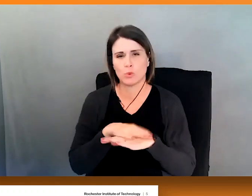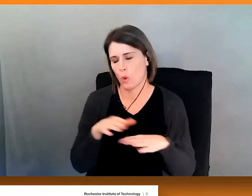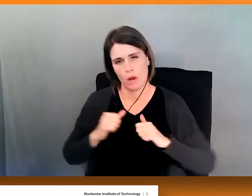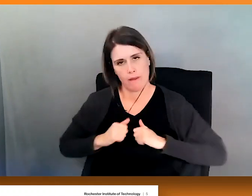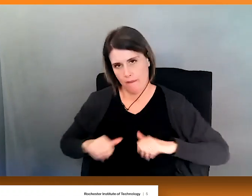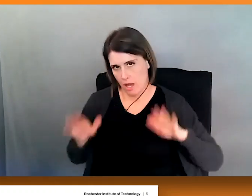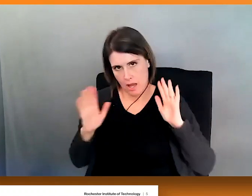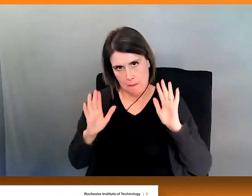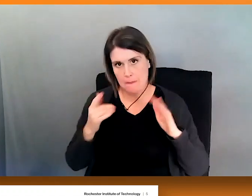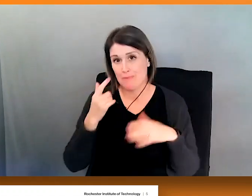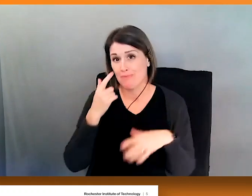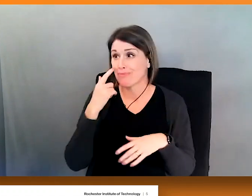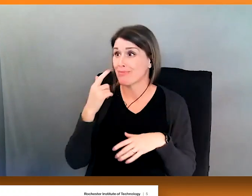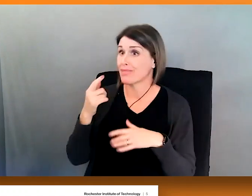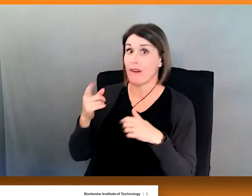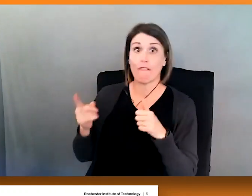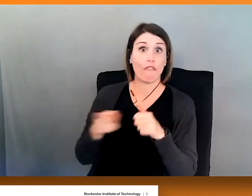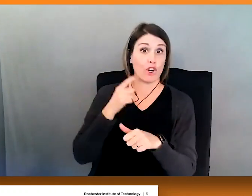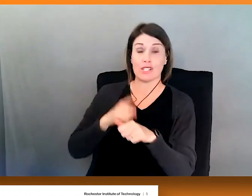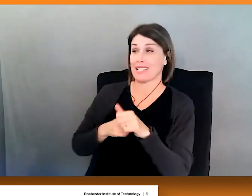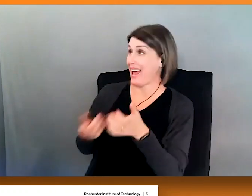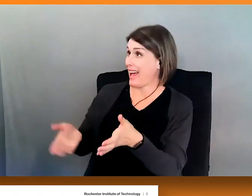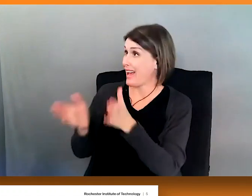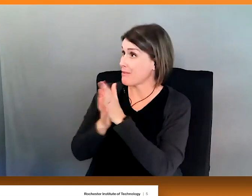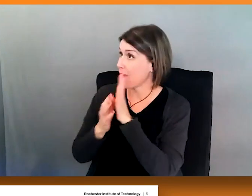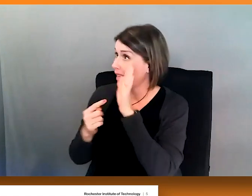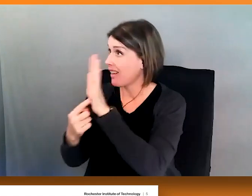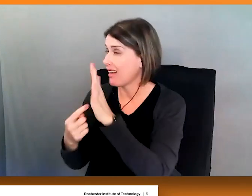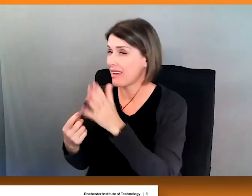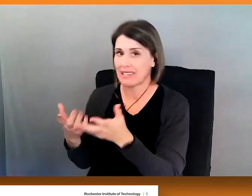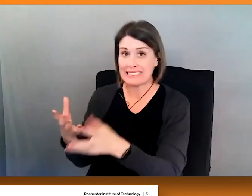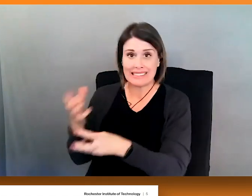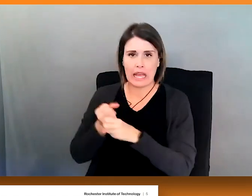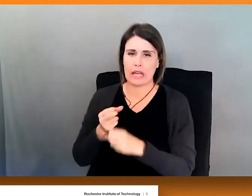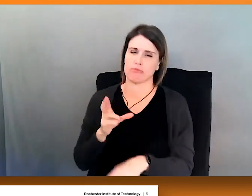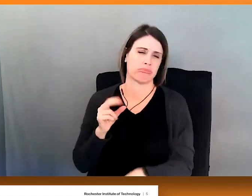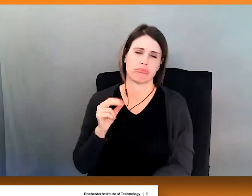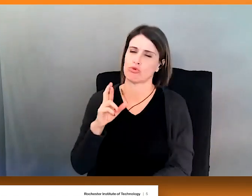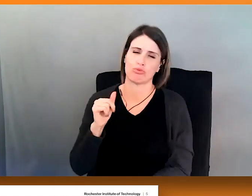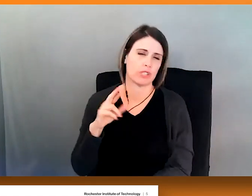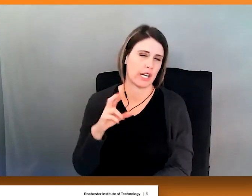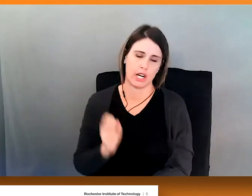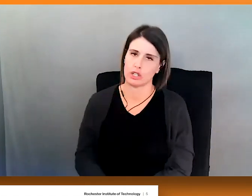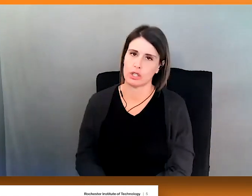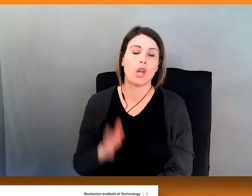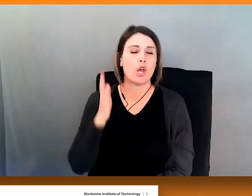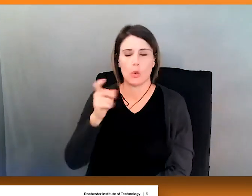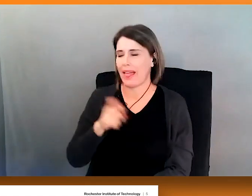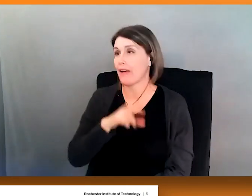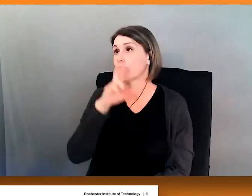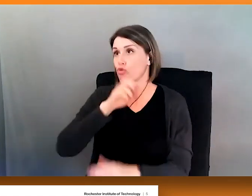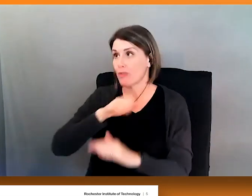You will find that you have to resubmit. Pay attention to reviewer comments and resubmit.